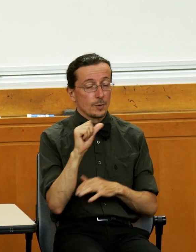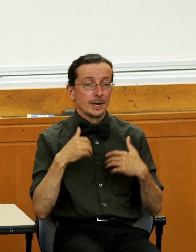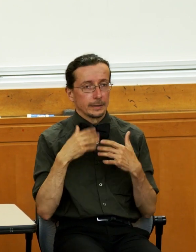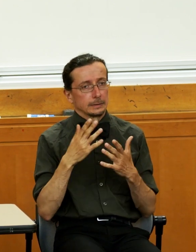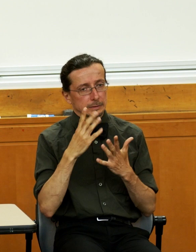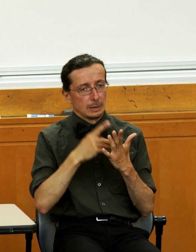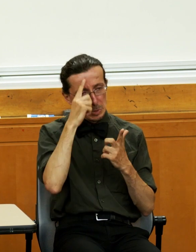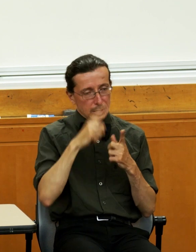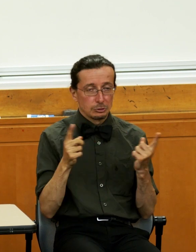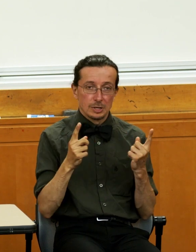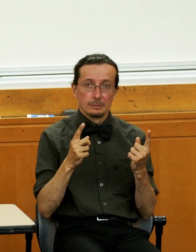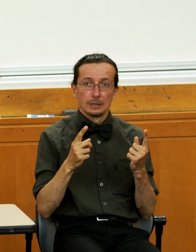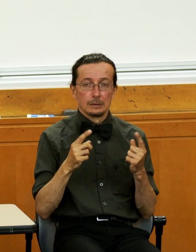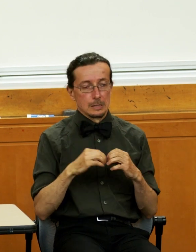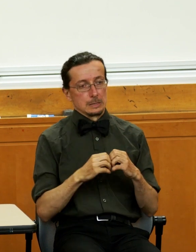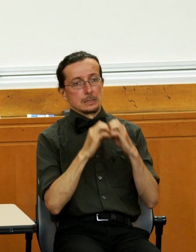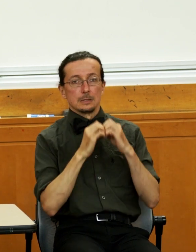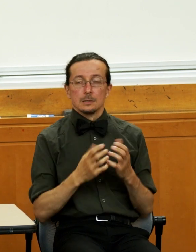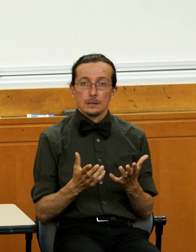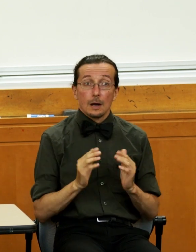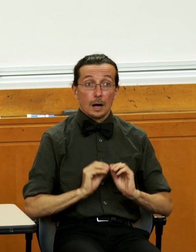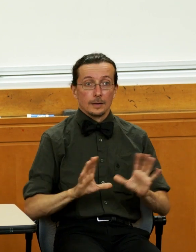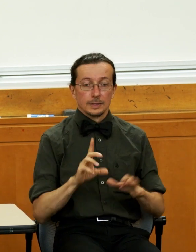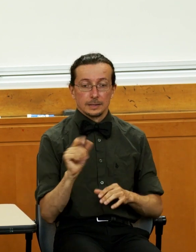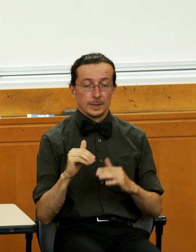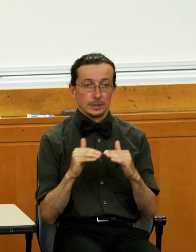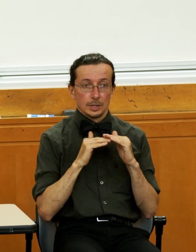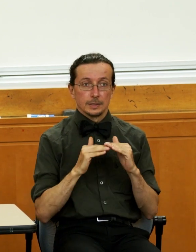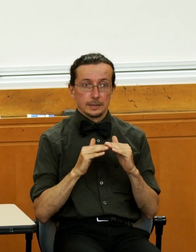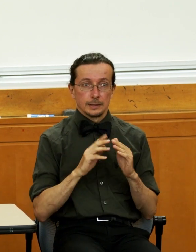its points of contention. Obviously, Disability Justice exists because their tensions, you know,